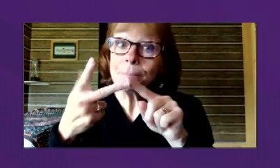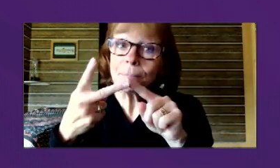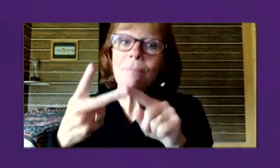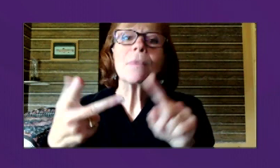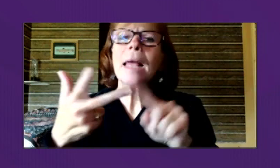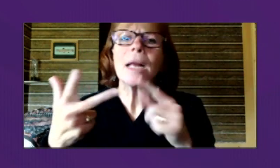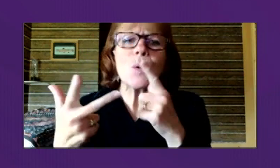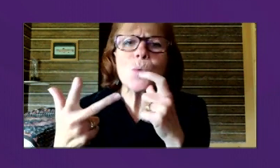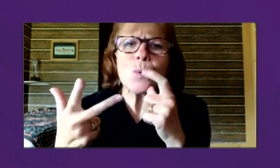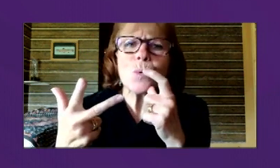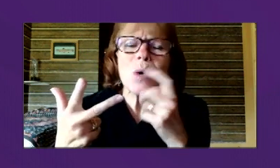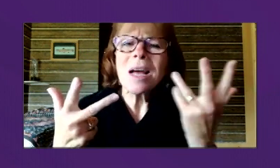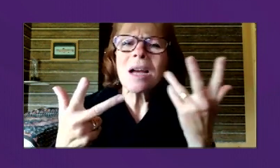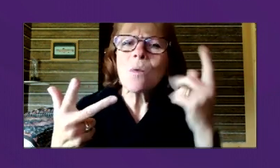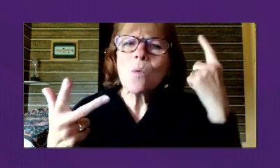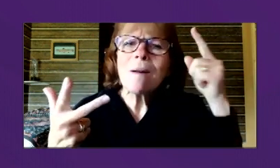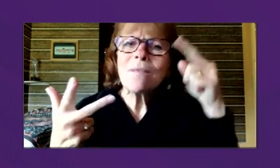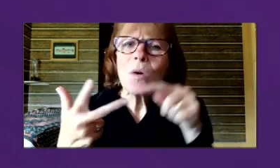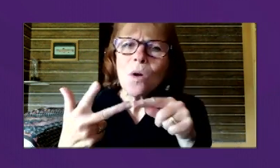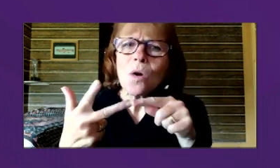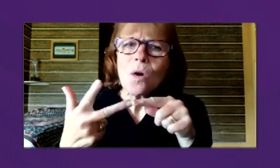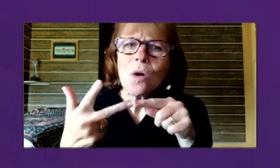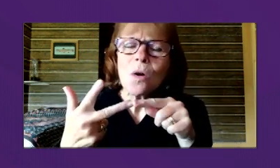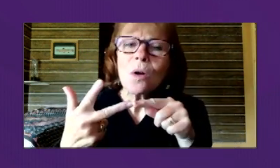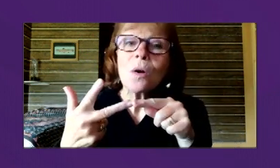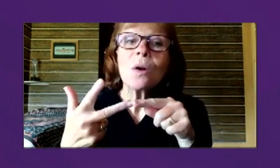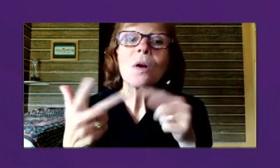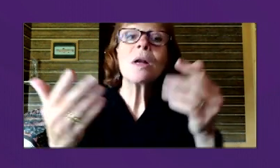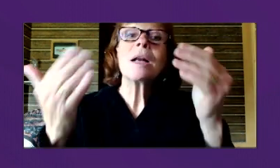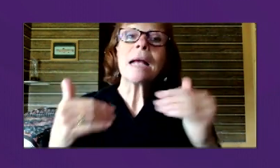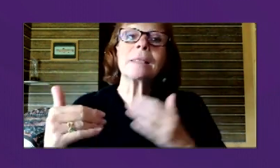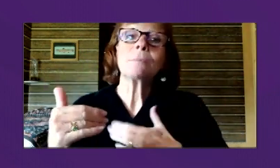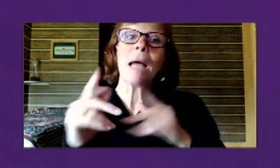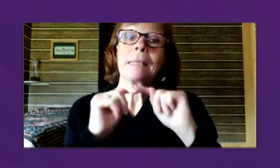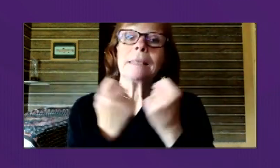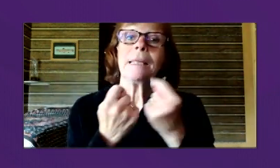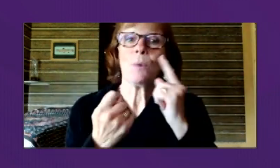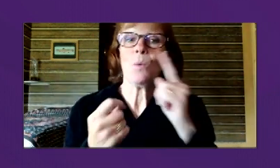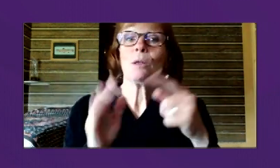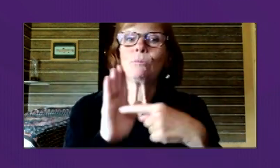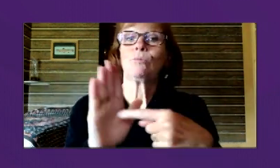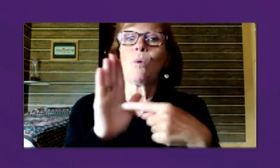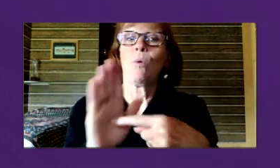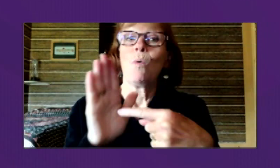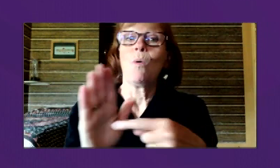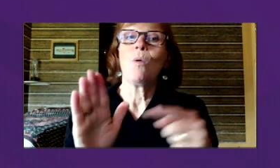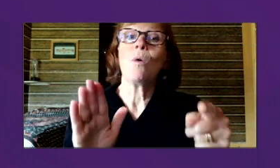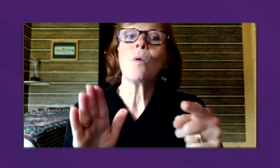purpose. So next my team is going to share with you examples of compelling questions and see if